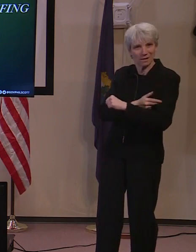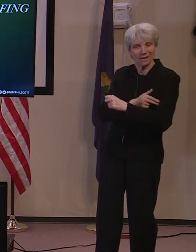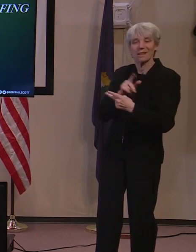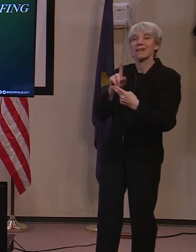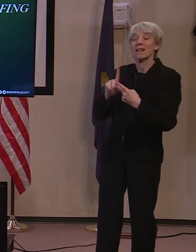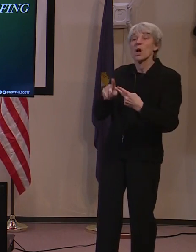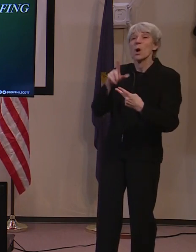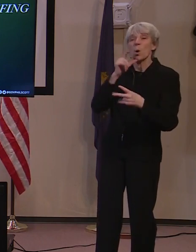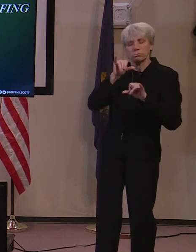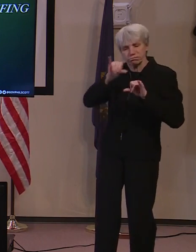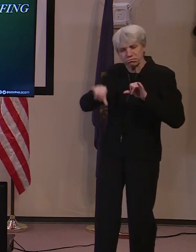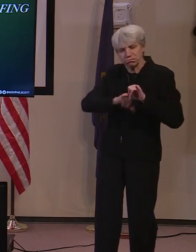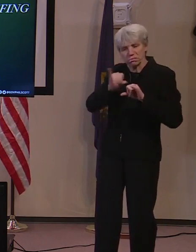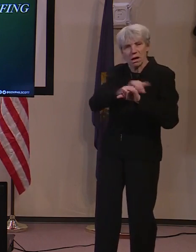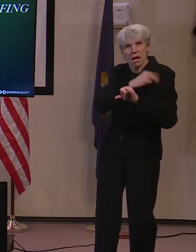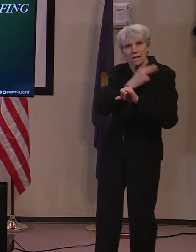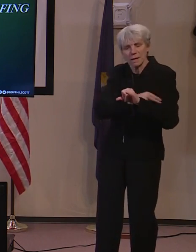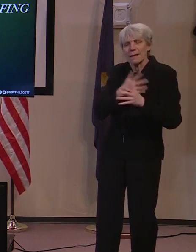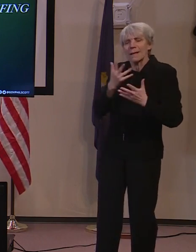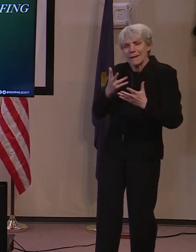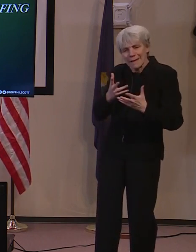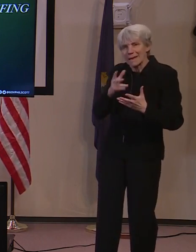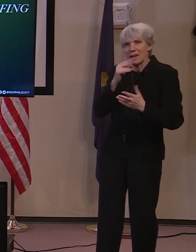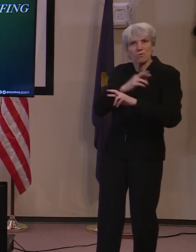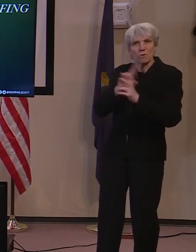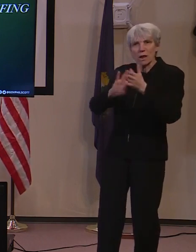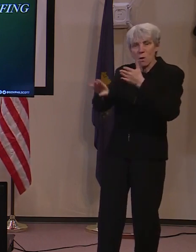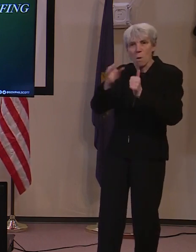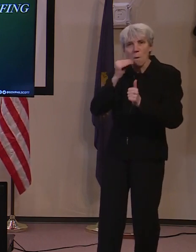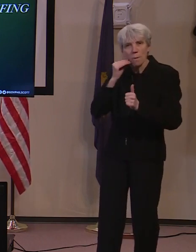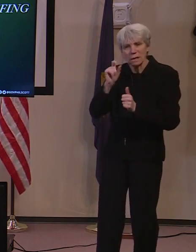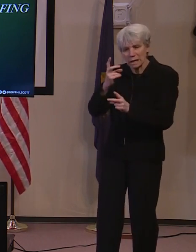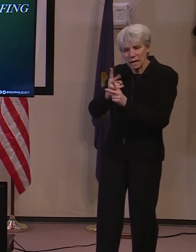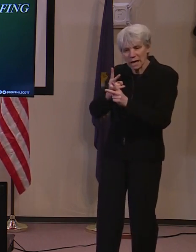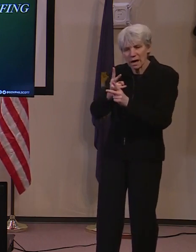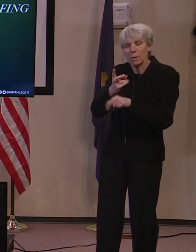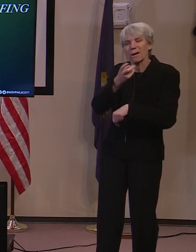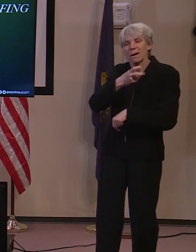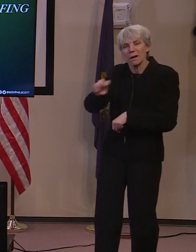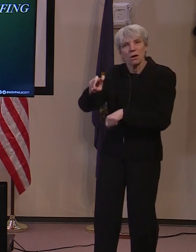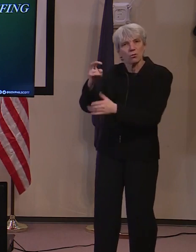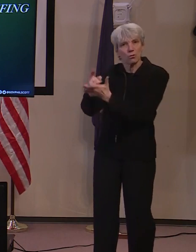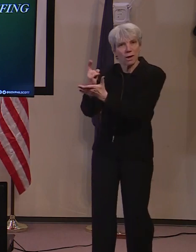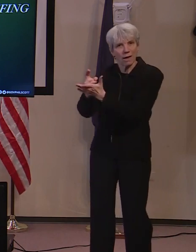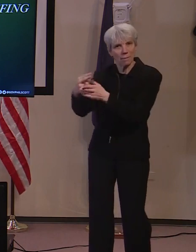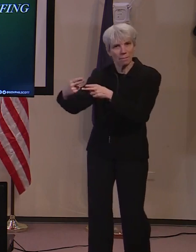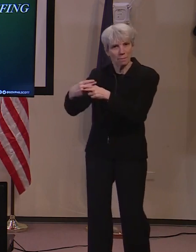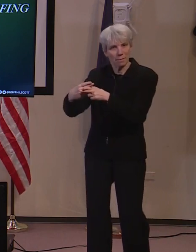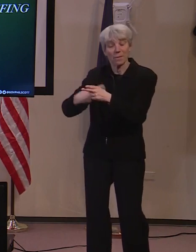necessarily hospital care. And # three expand the capacity of icu beds in the